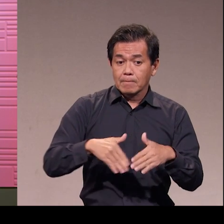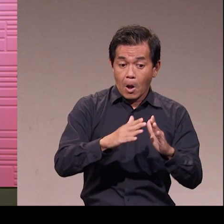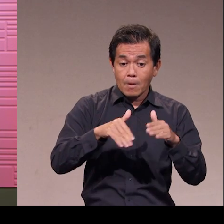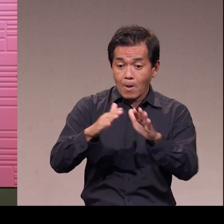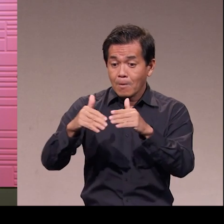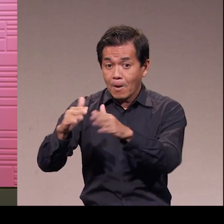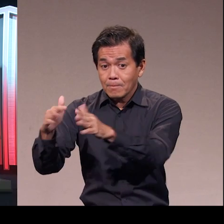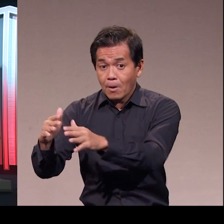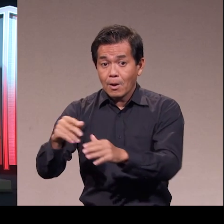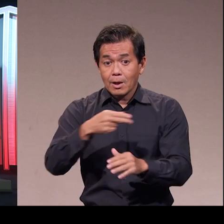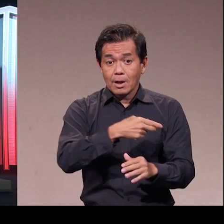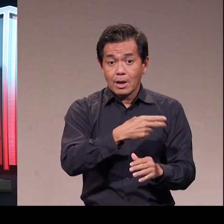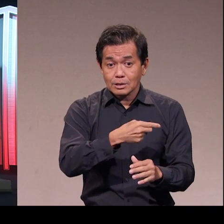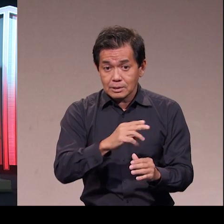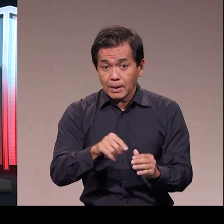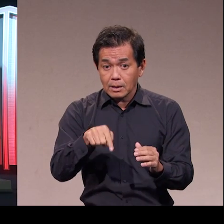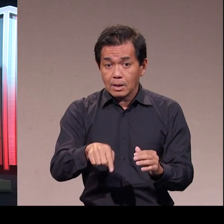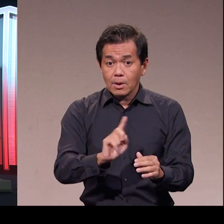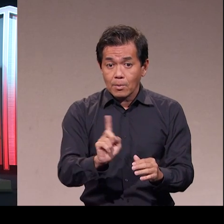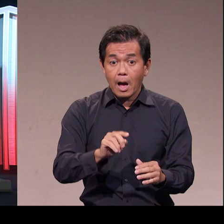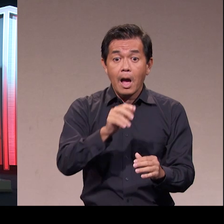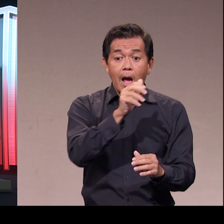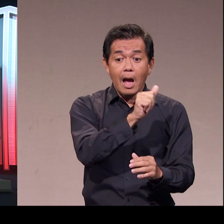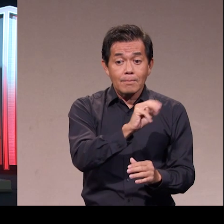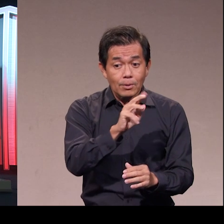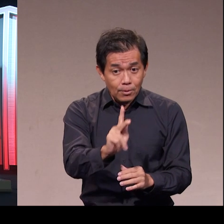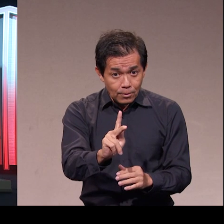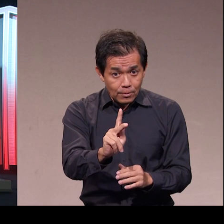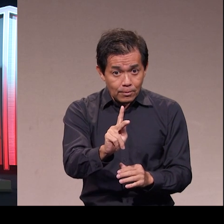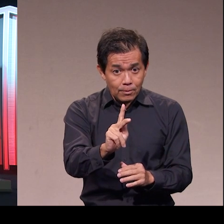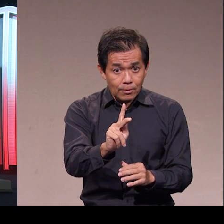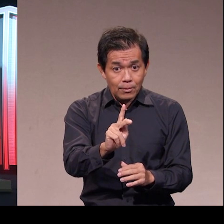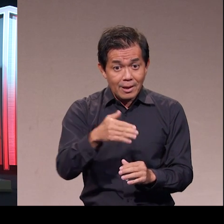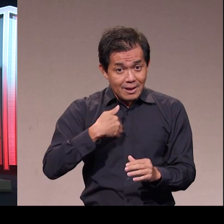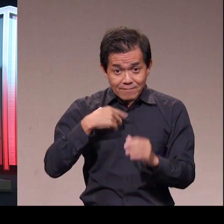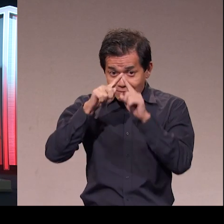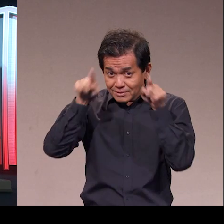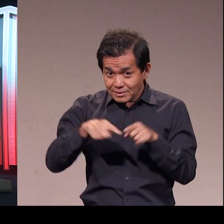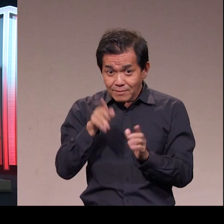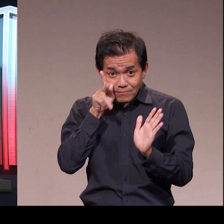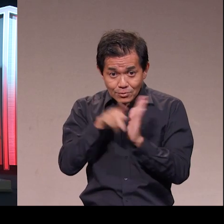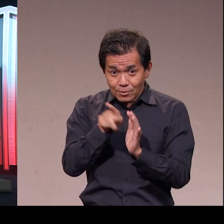This was Ang Mo Kio in the 1980s. I have served here for more than 30 years